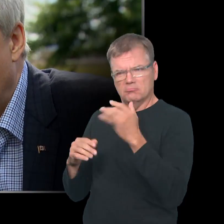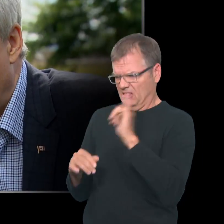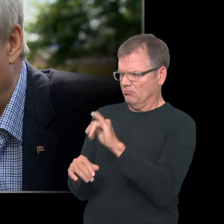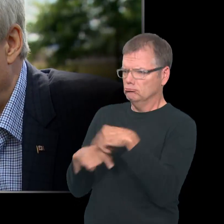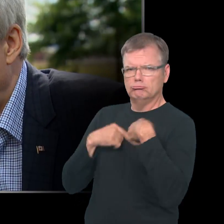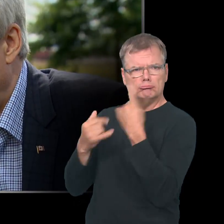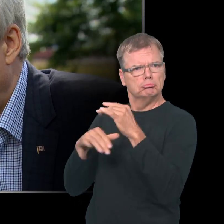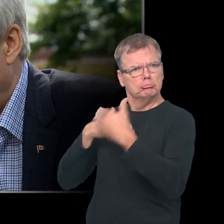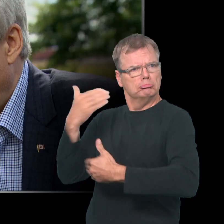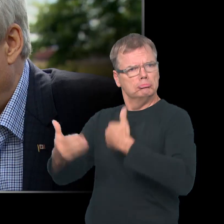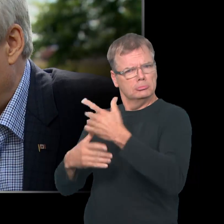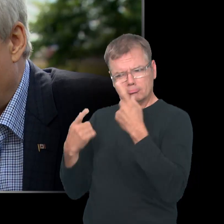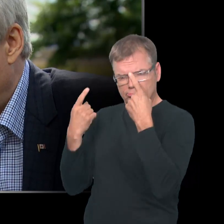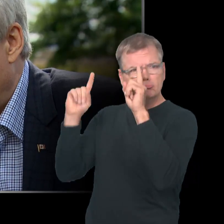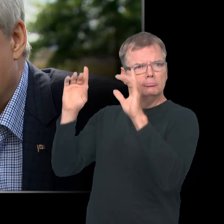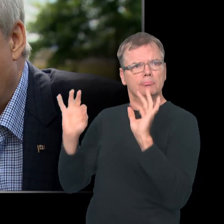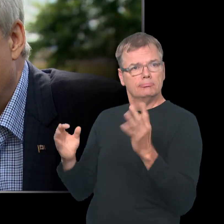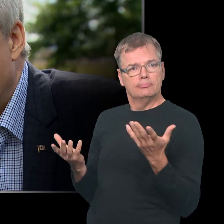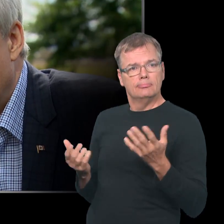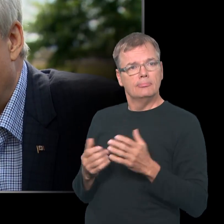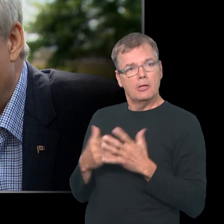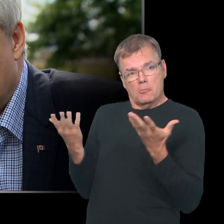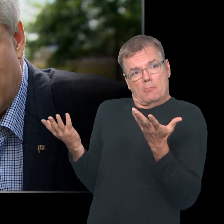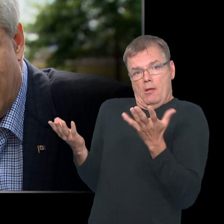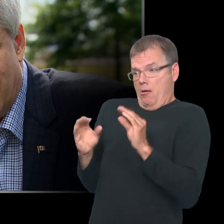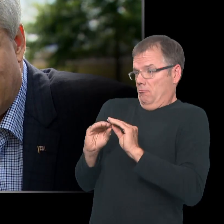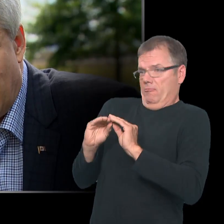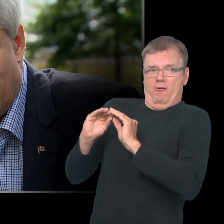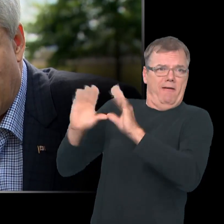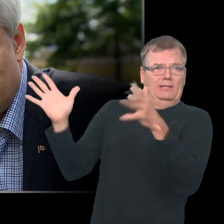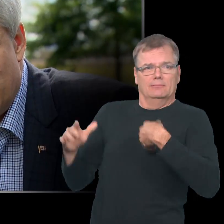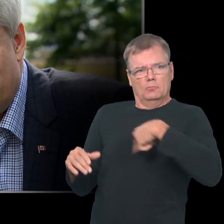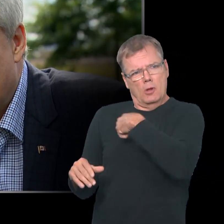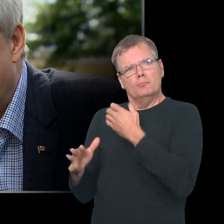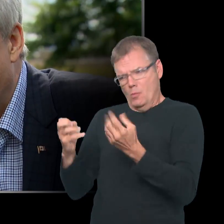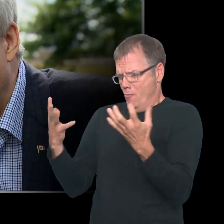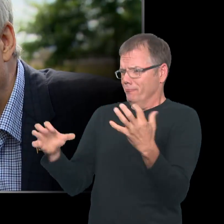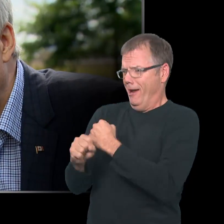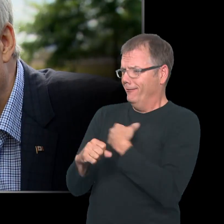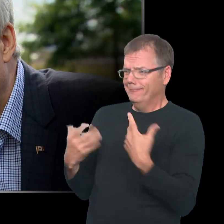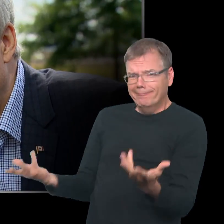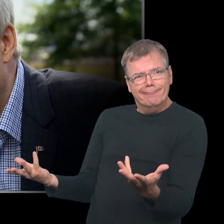Yeah, that's, I think, how conventionally our system works, and for good reason. And that's my position.